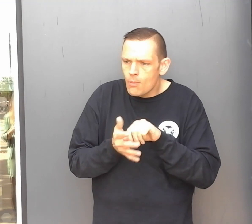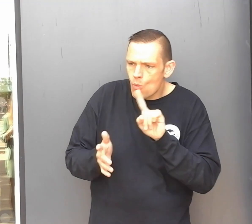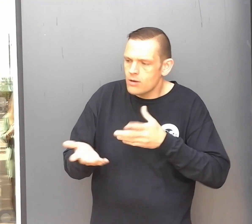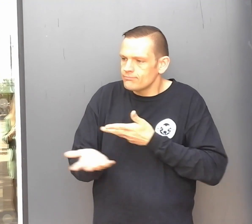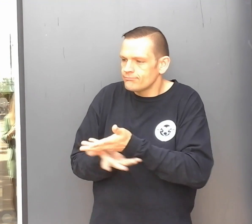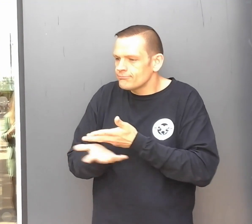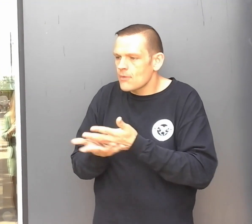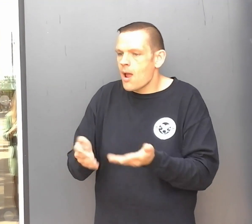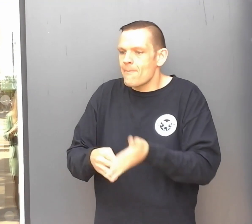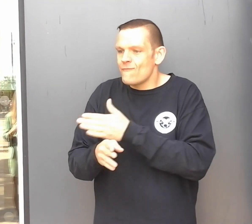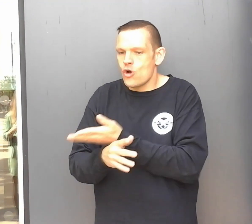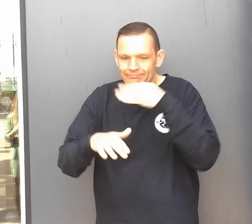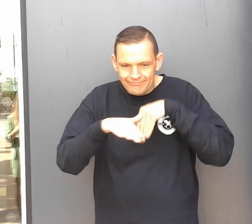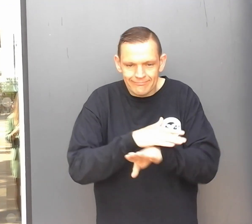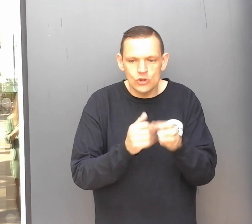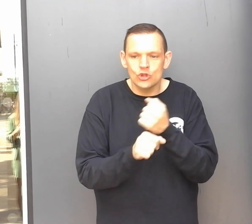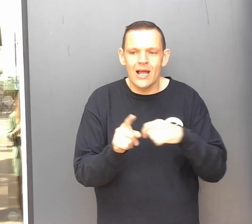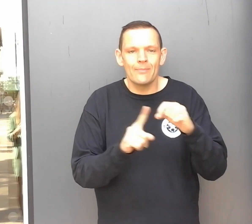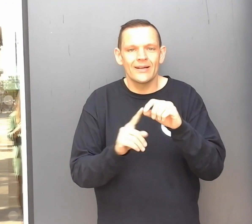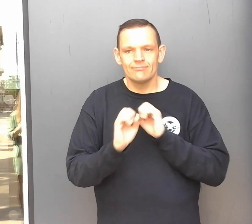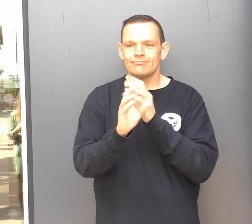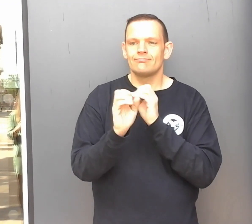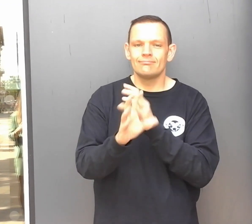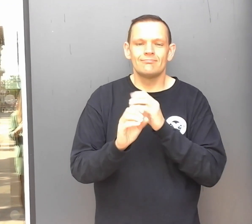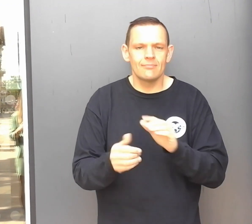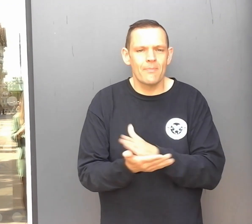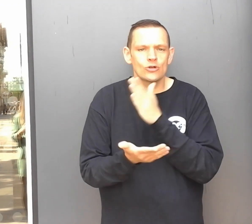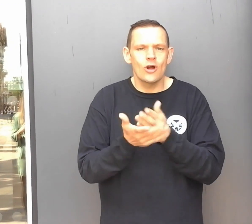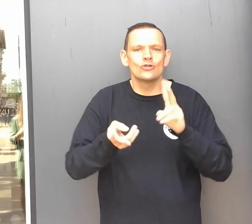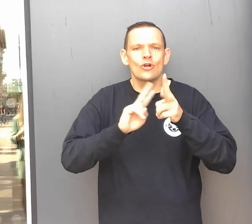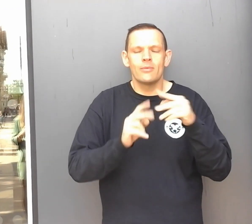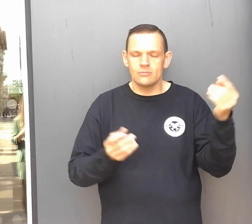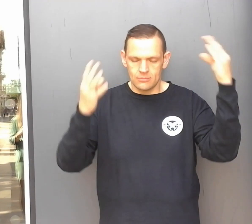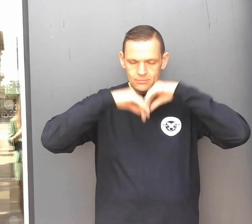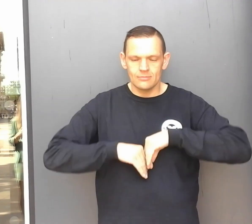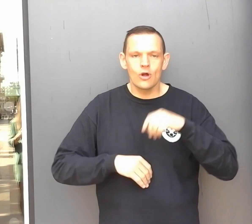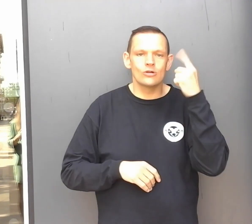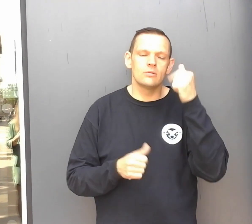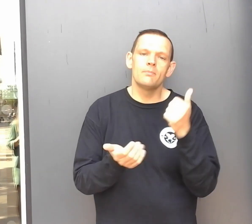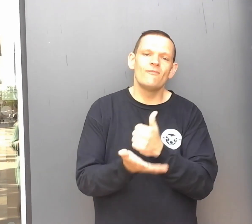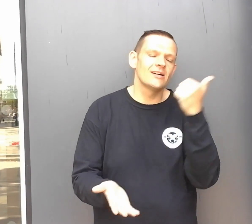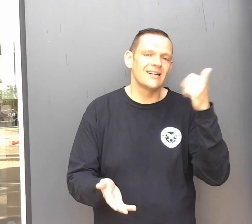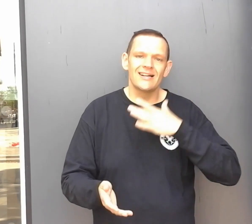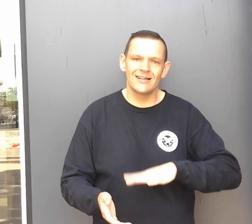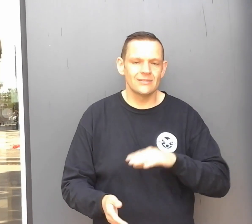conversation regarding the problem that they're bringing to the doctor. And they can talk about this before they go into their appointment. So that both are on a level playing field before the appointment.